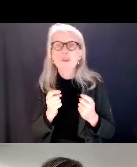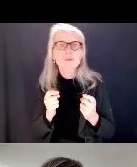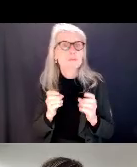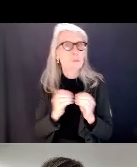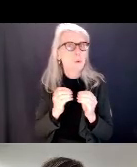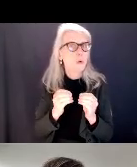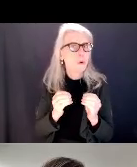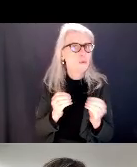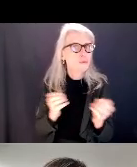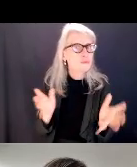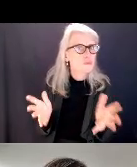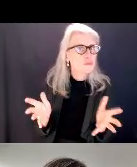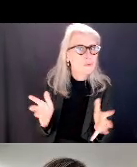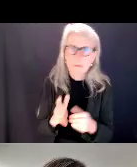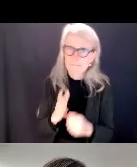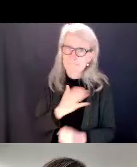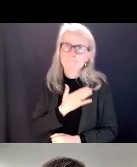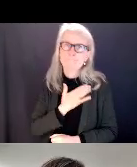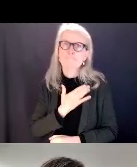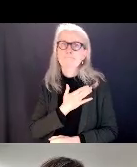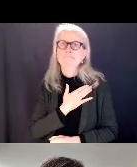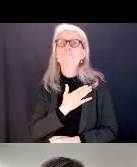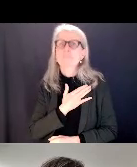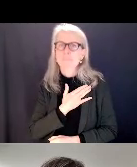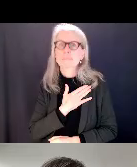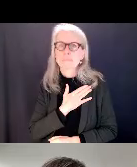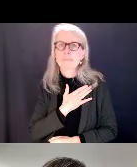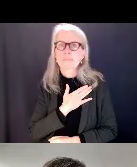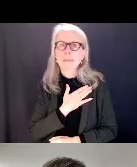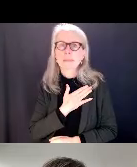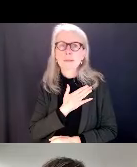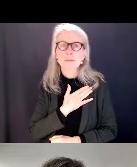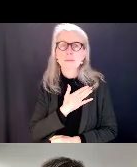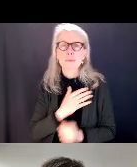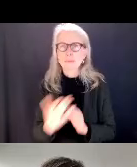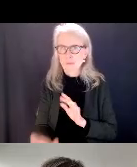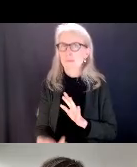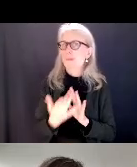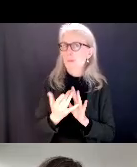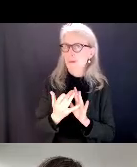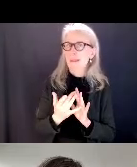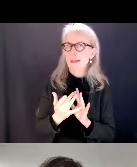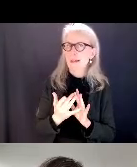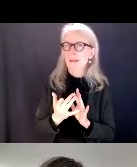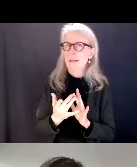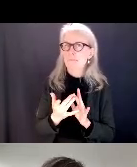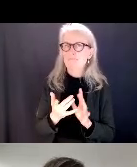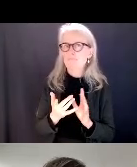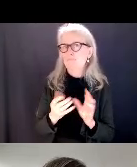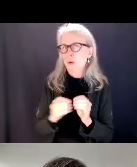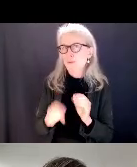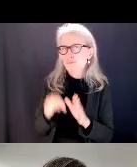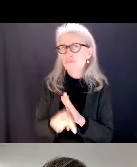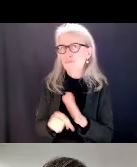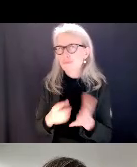I'm more than happy to um to be contacted and and talk about this data because there is a